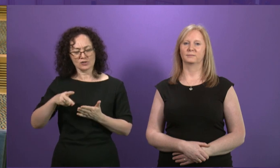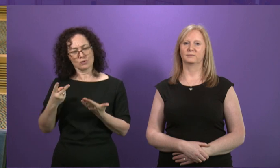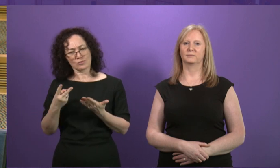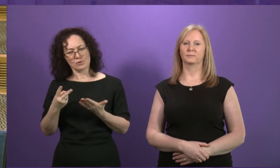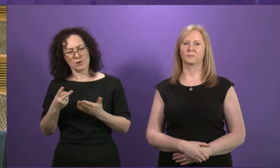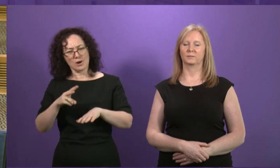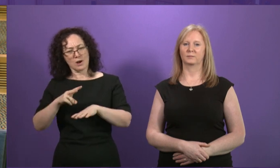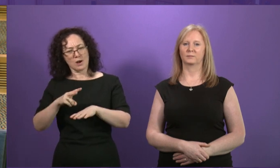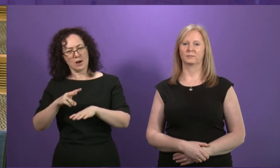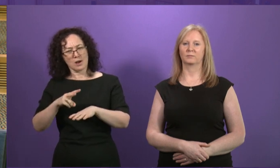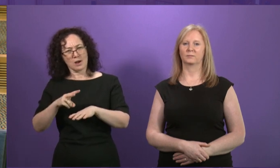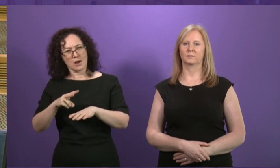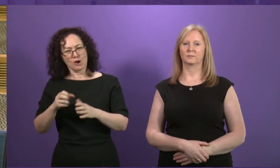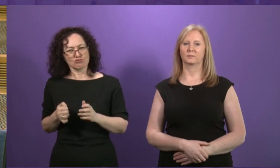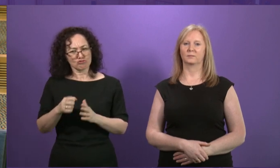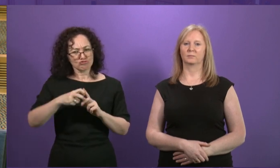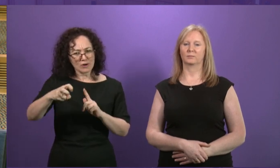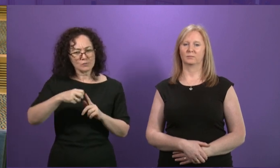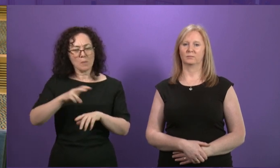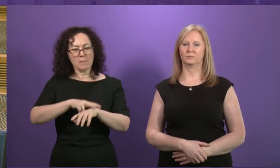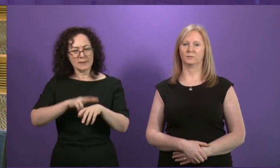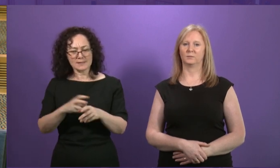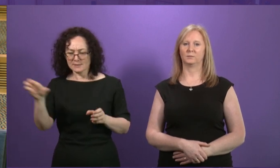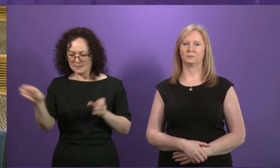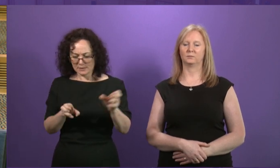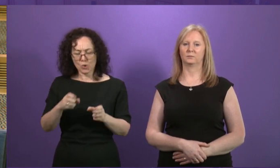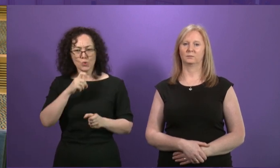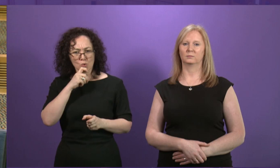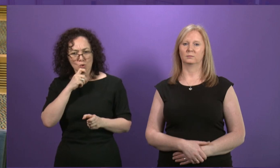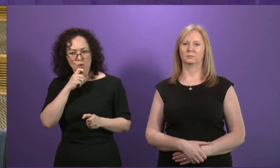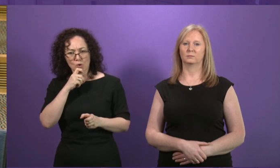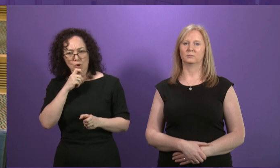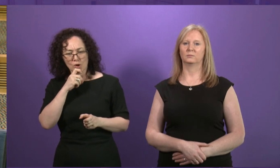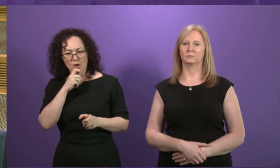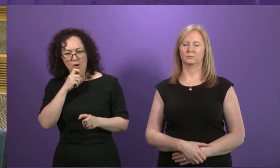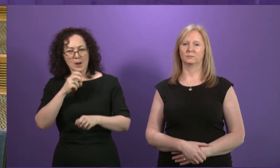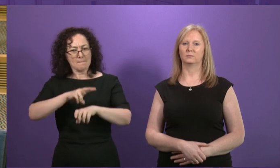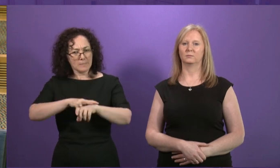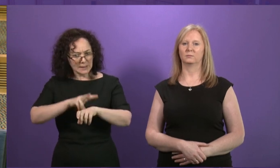Nuclear Constabulary, the Ministry of Defence Police and the British Transport Police to improve the protection of critical infrastructure”.